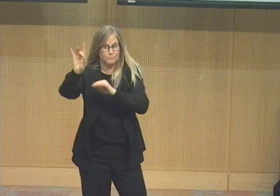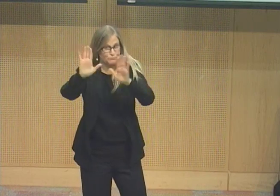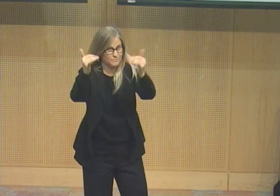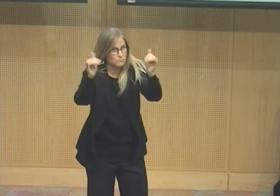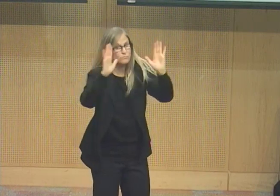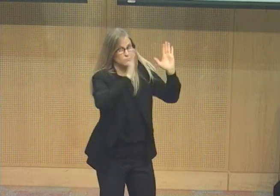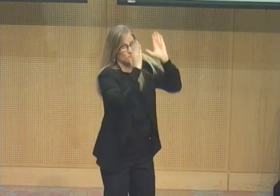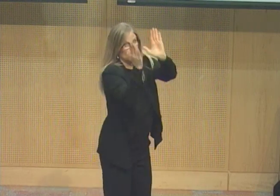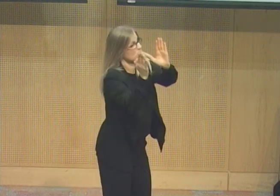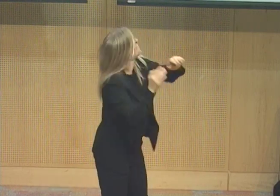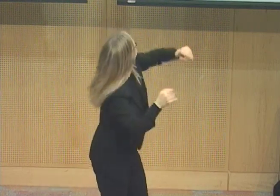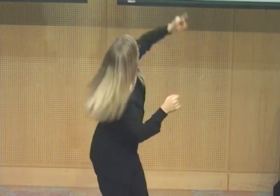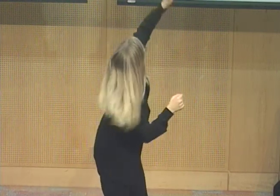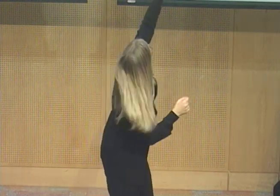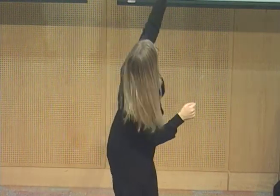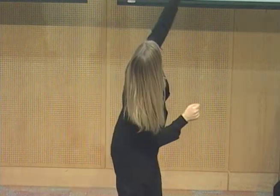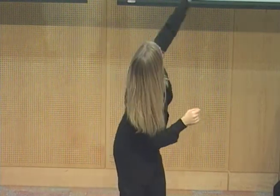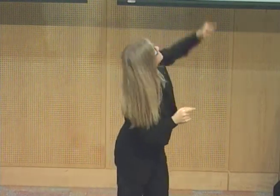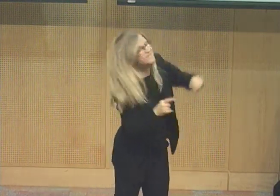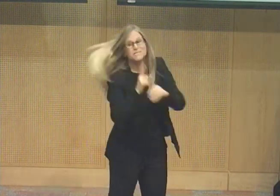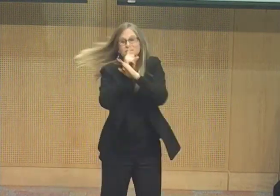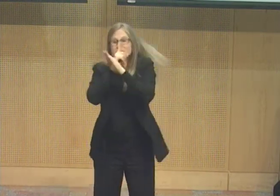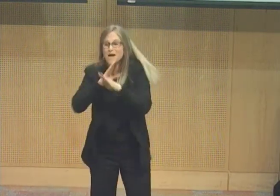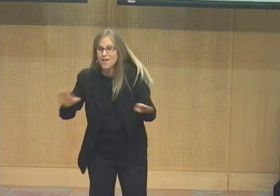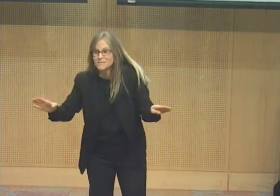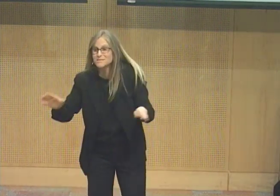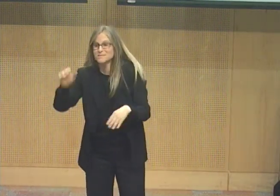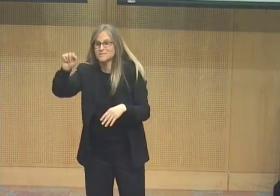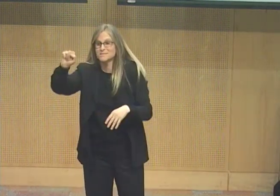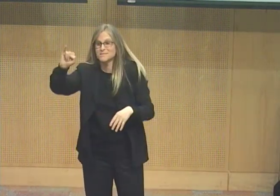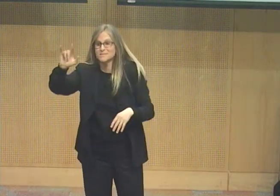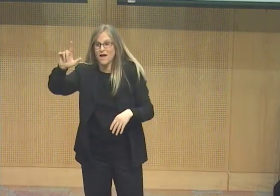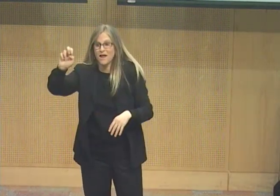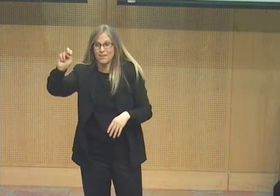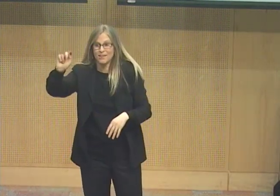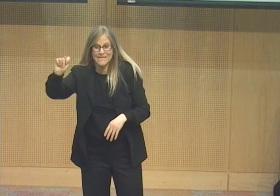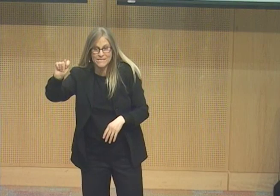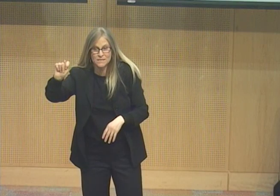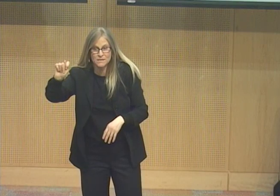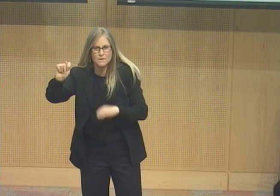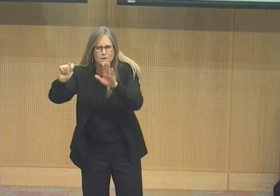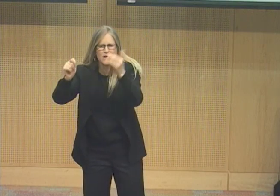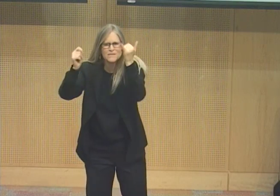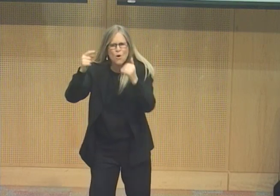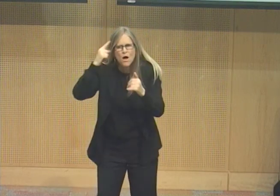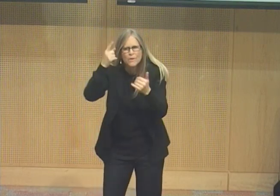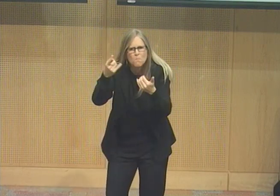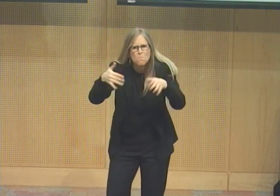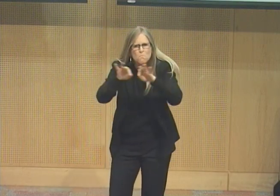appeared 8 times in the articles that were assessed. Next to that is "silence" or "silent."